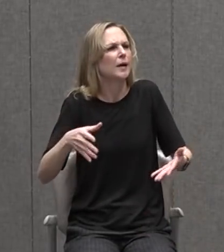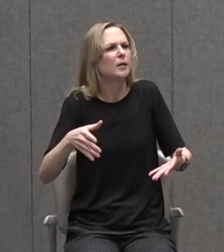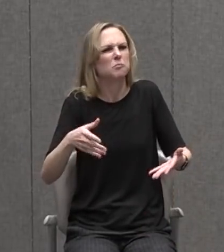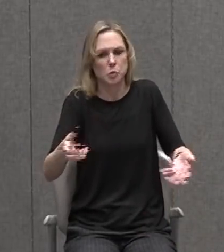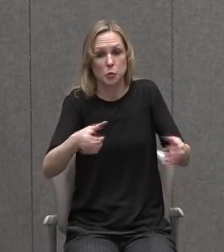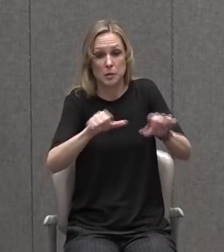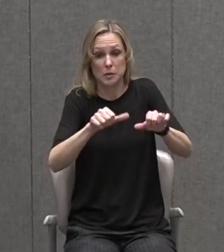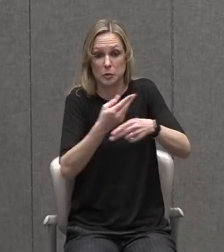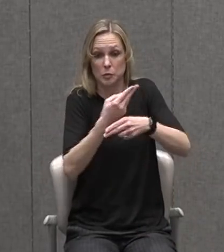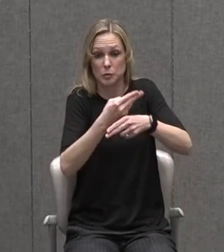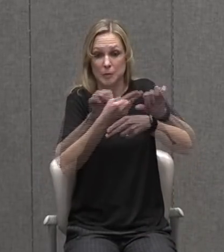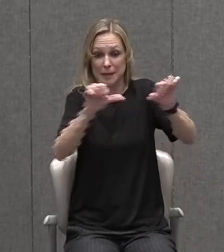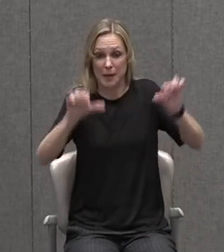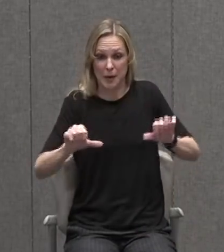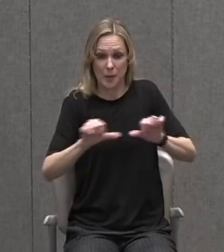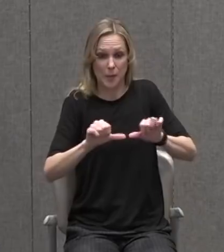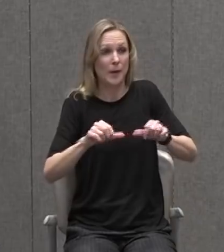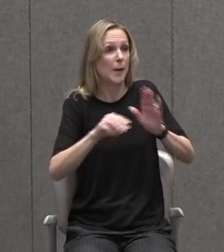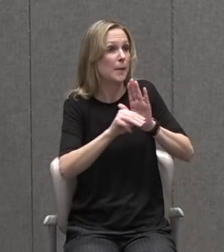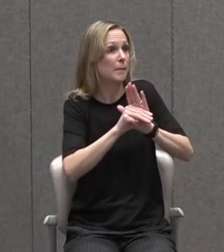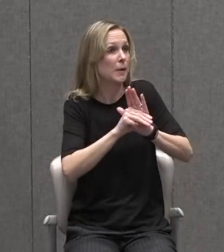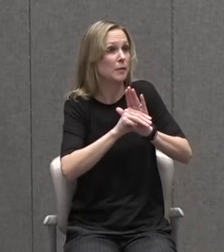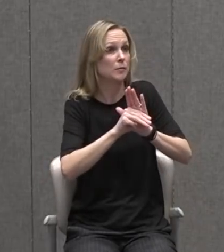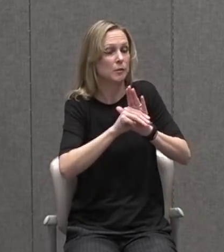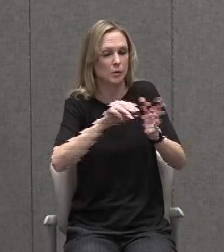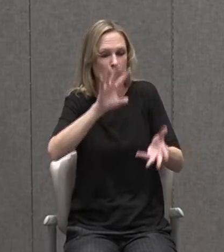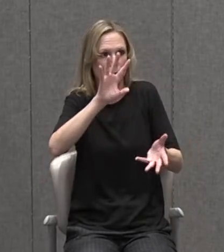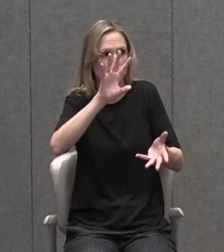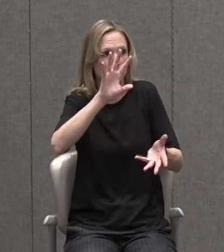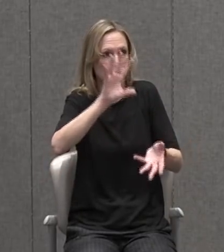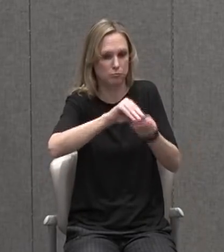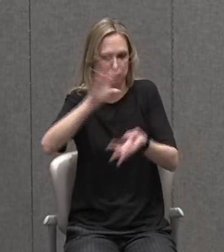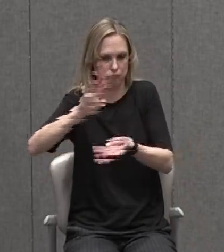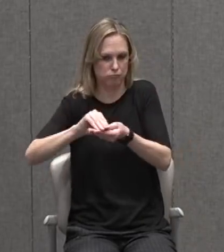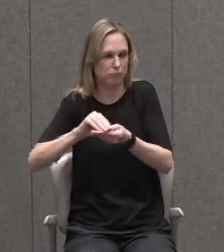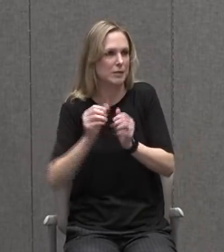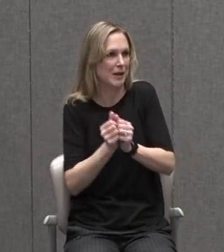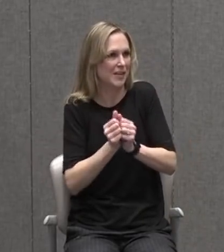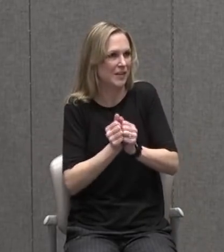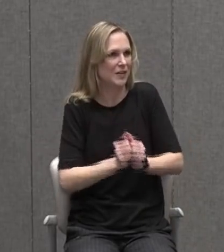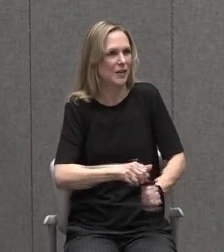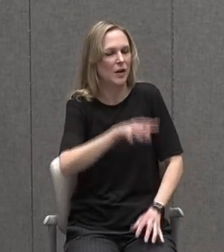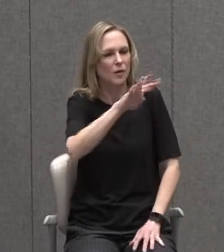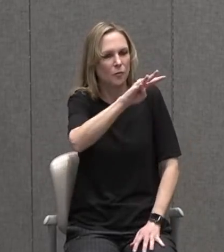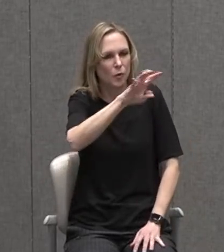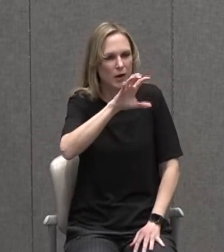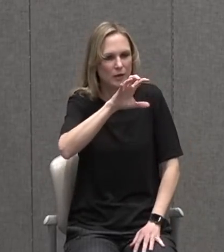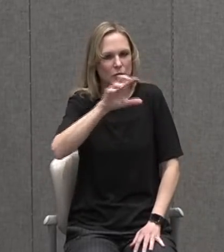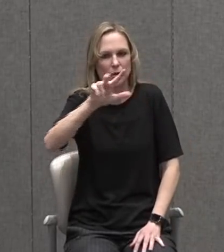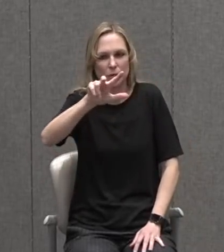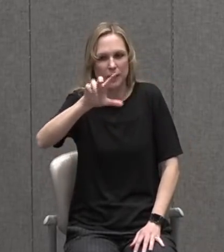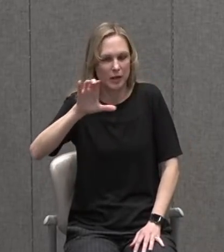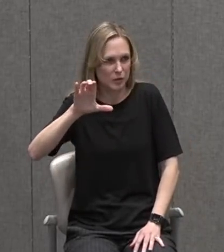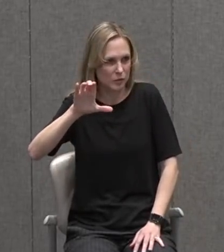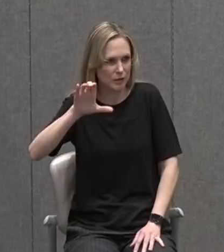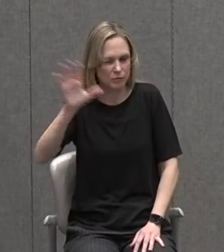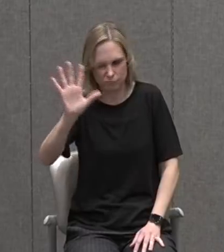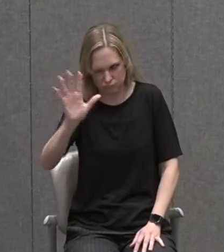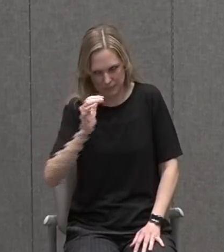we go ahead and put those all together. So 400 plus 300, oops 320, I apologize, plus 20 plus 16.